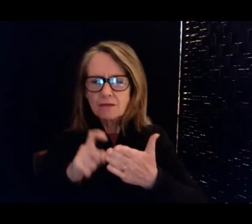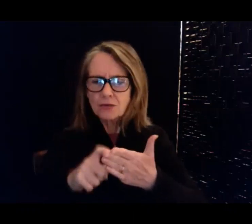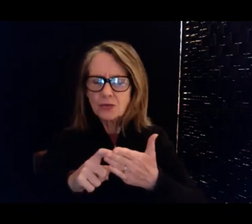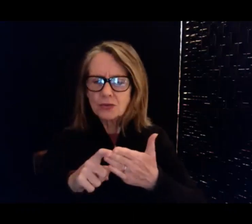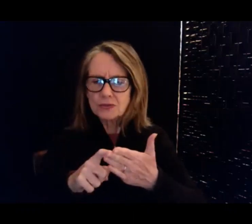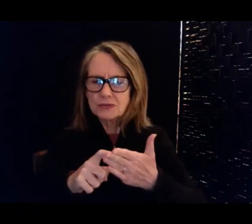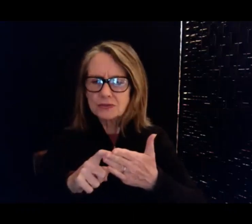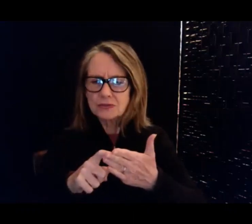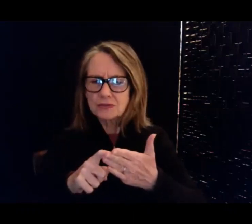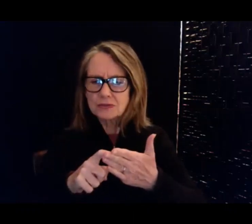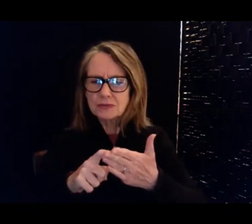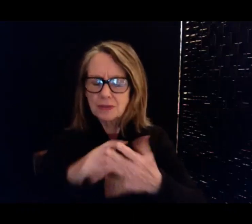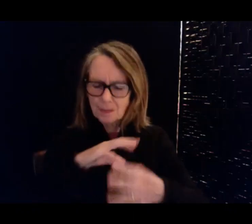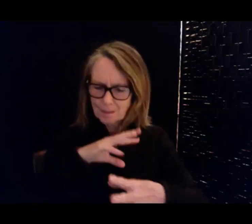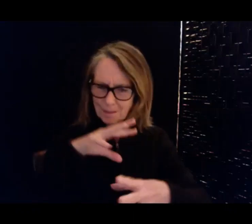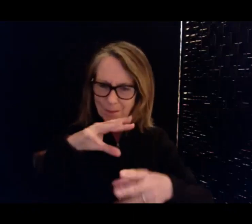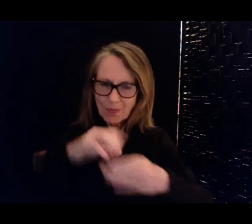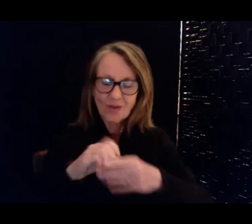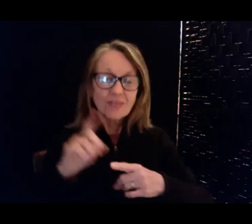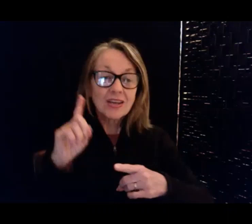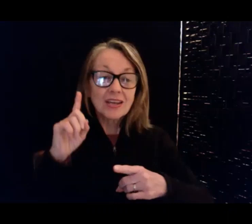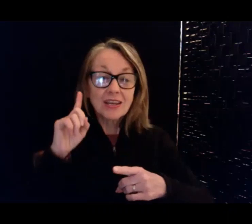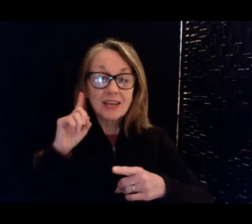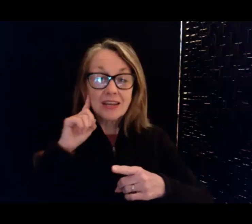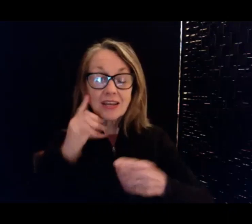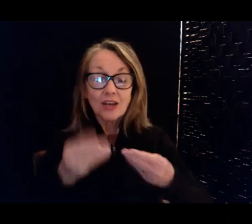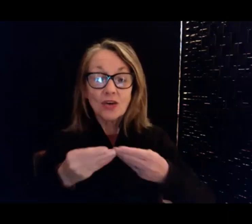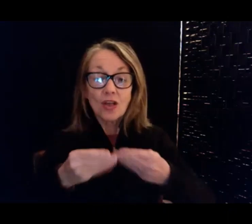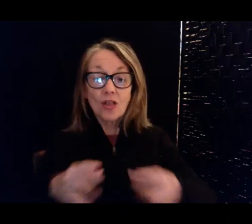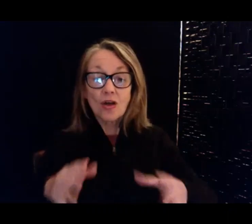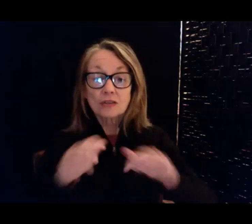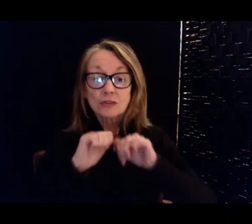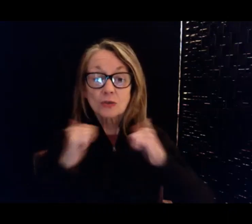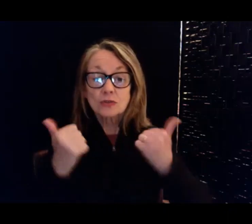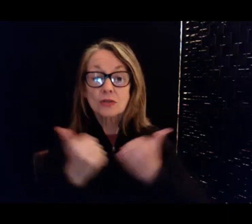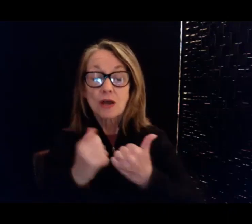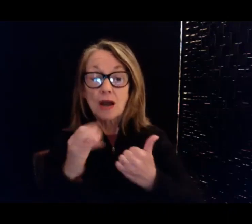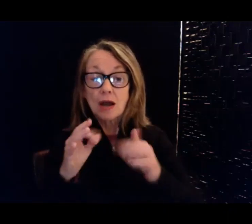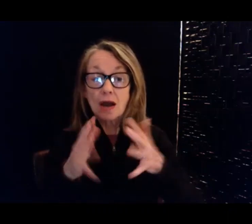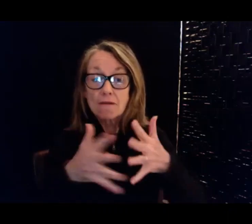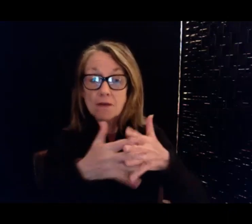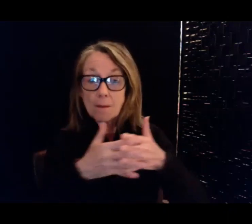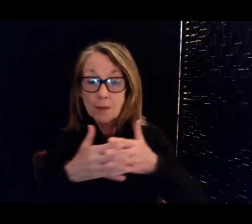of the Hearing Loss Association of America Rhode Island State Association